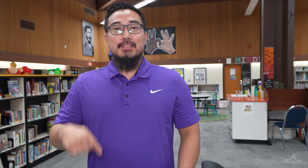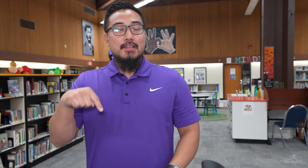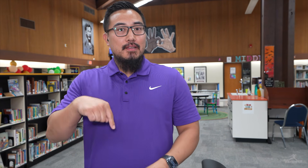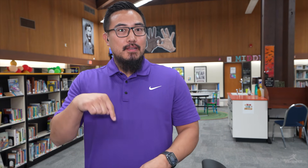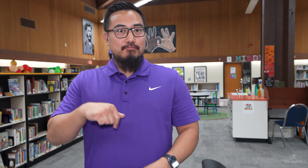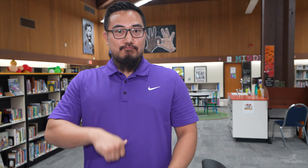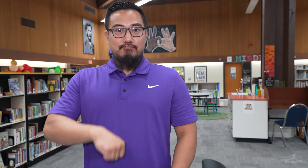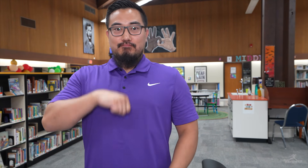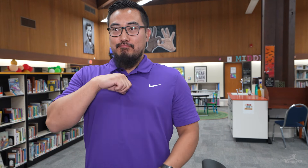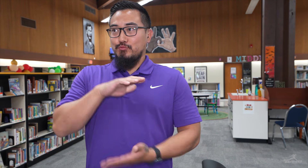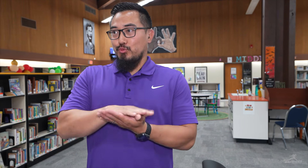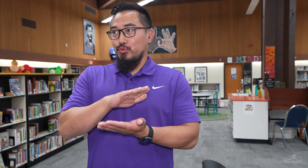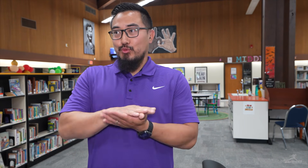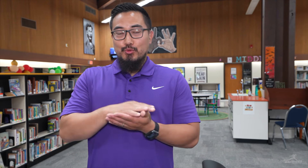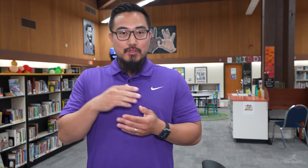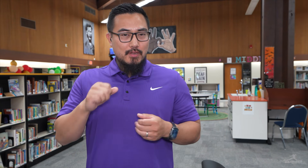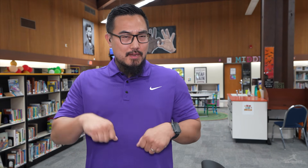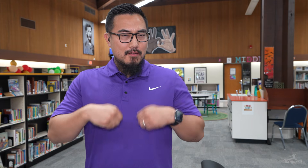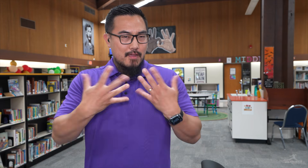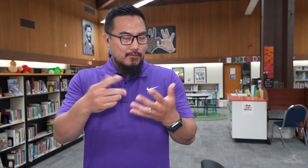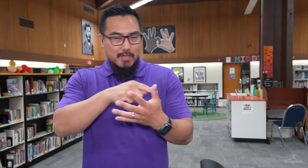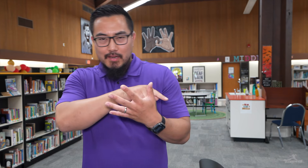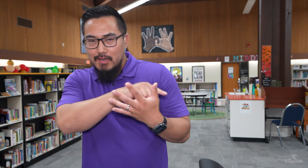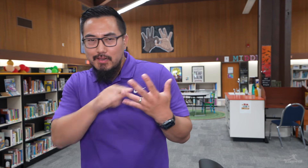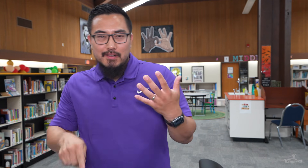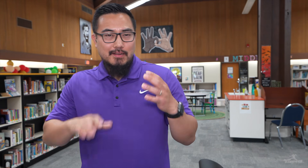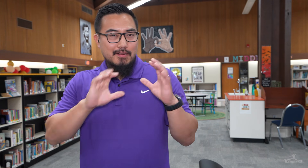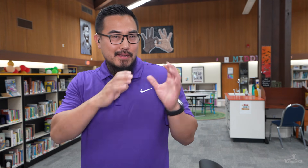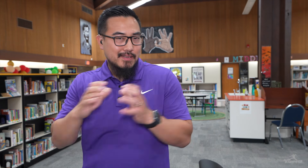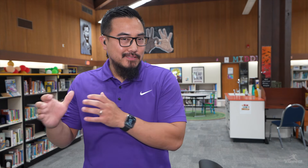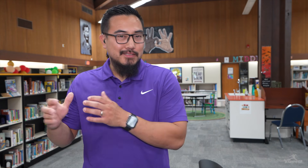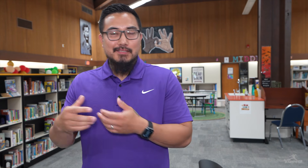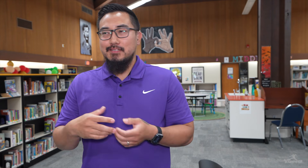It’s an esteemed school that offers a wide variety of classes,